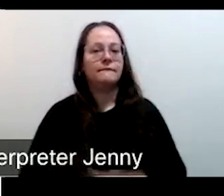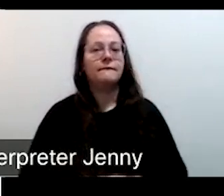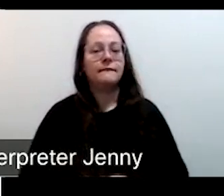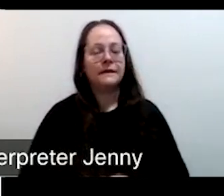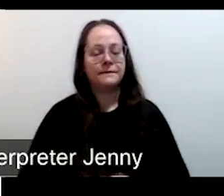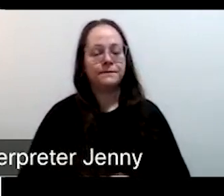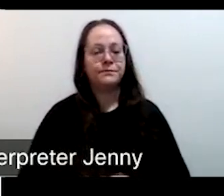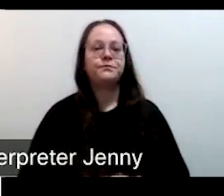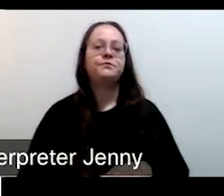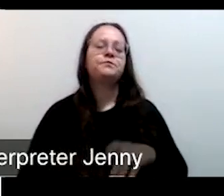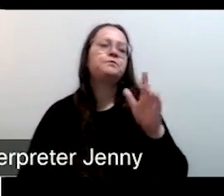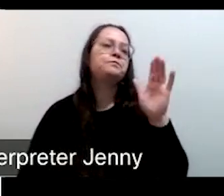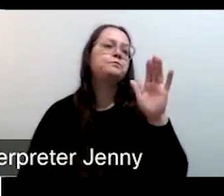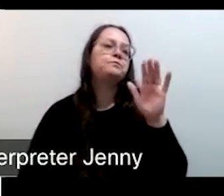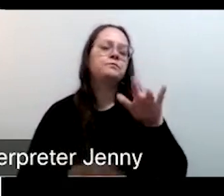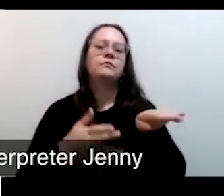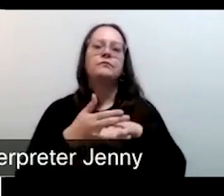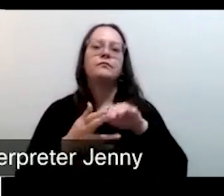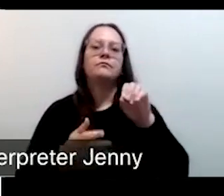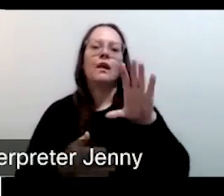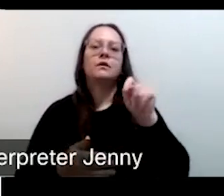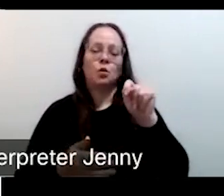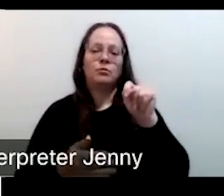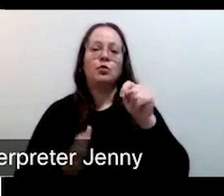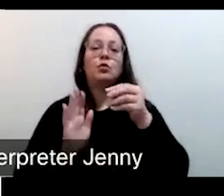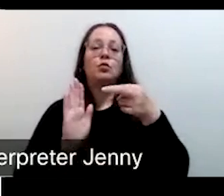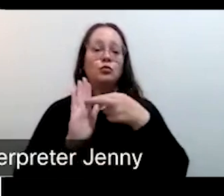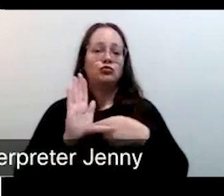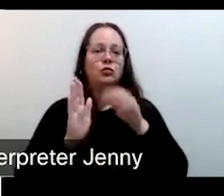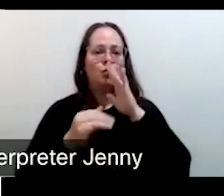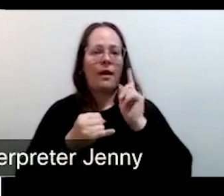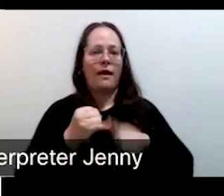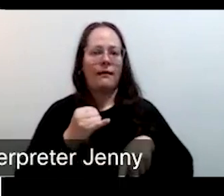Around mid-October, student registration ends, and applications are due.